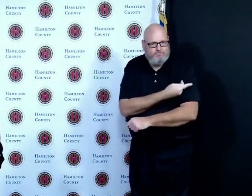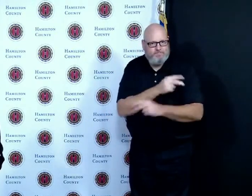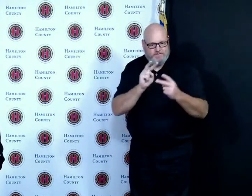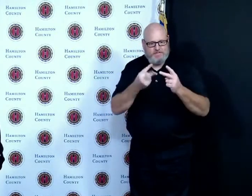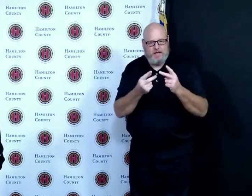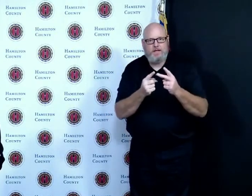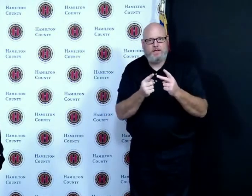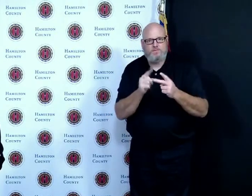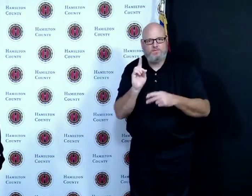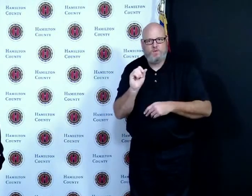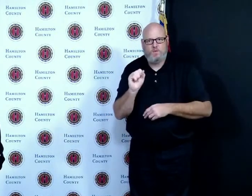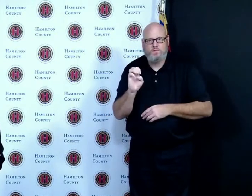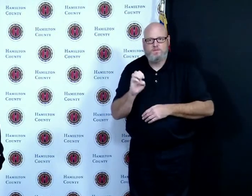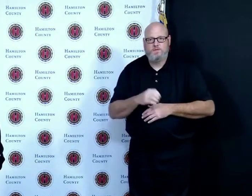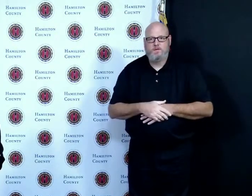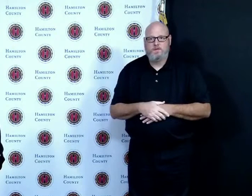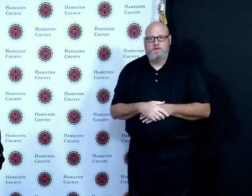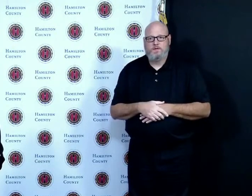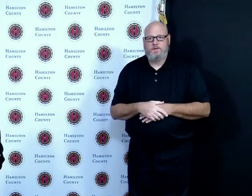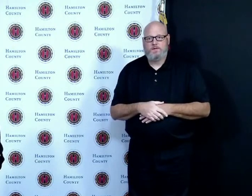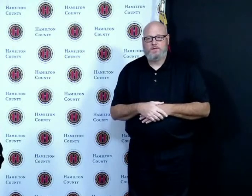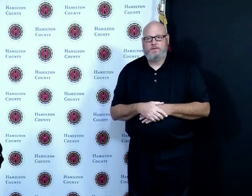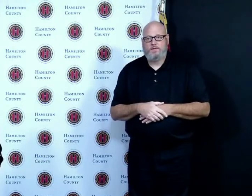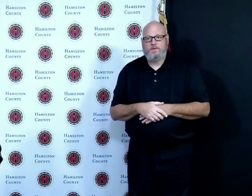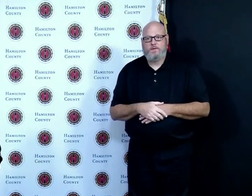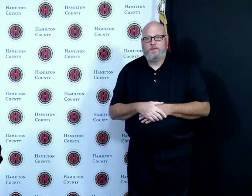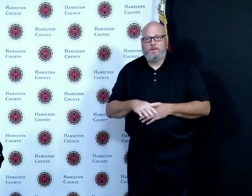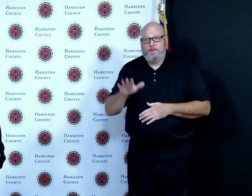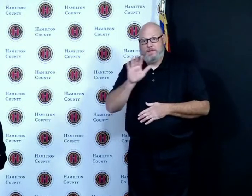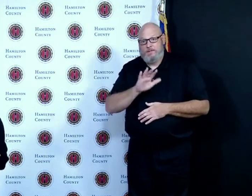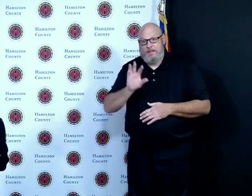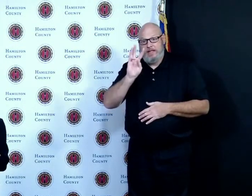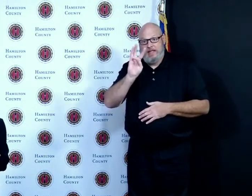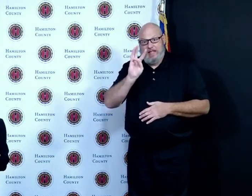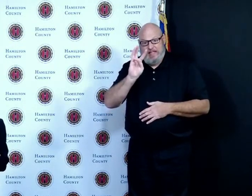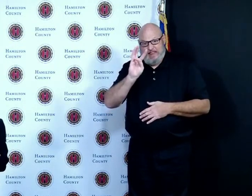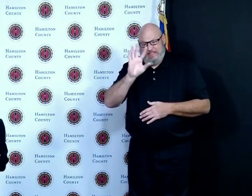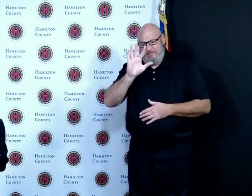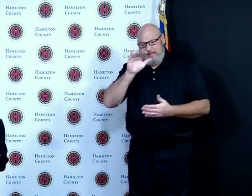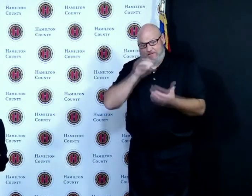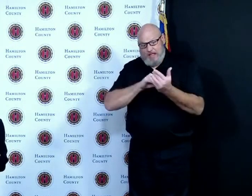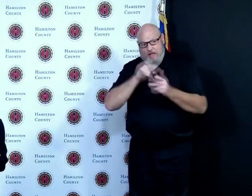wear the mask and stay distant to protect others not so much the ones that have gotten the vaccine